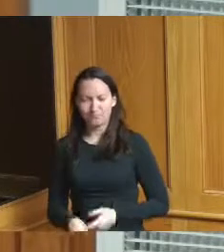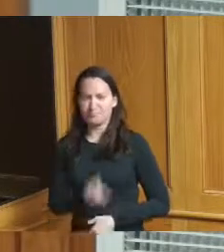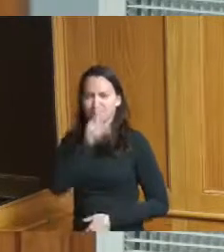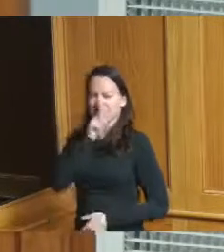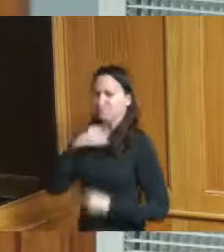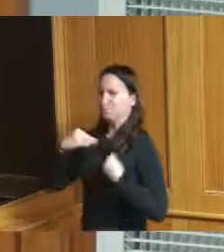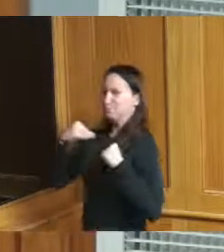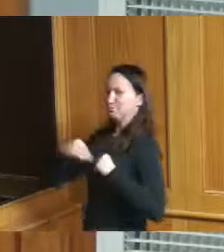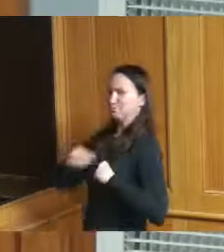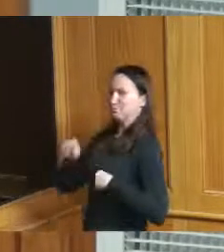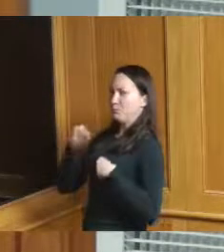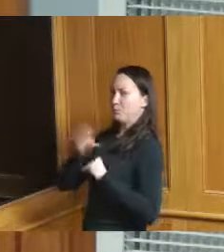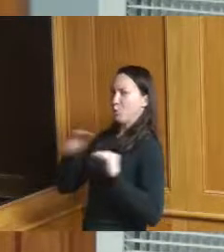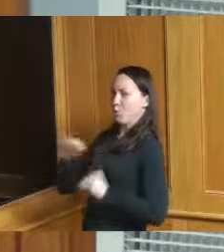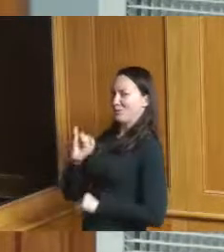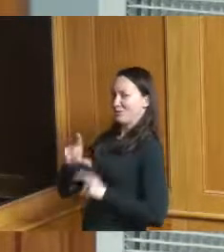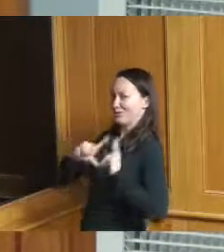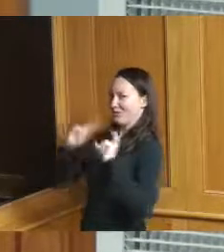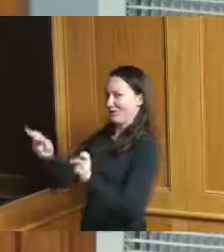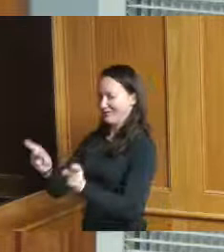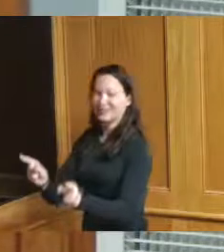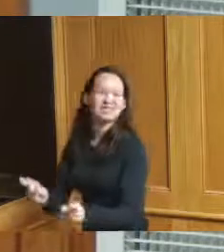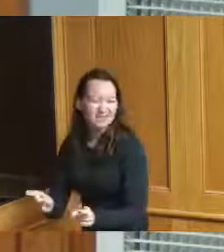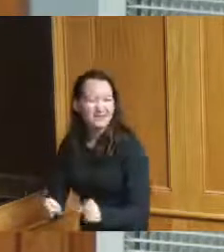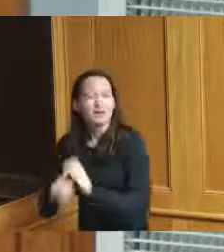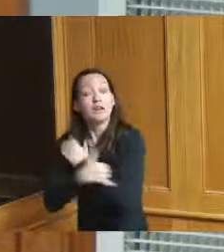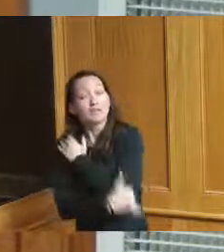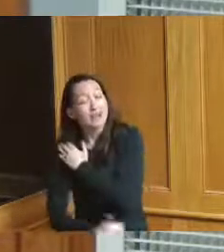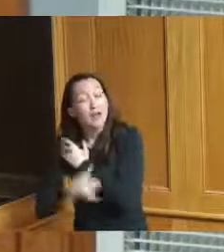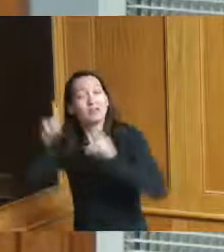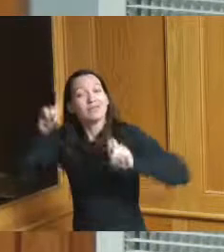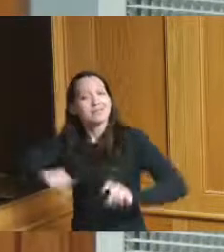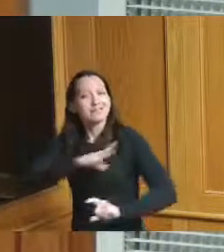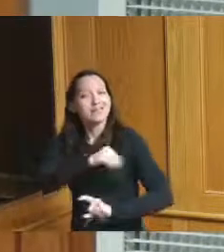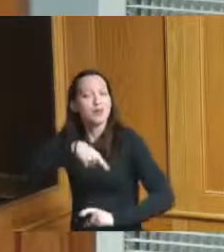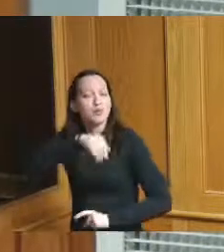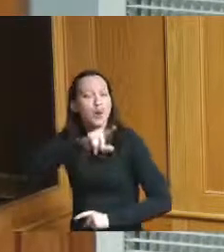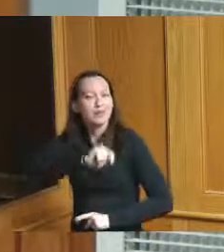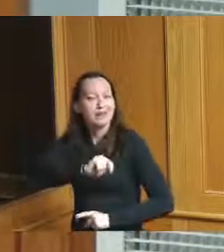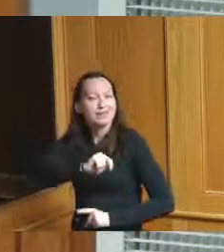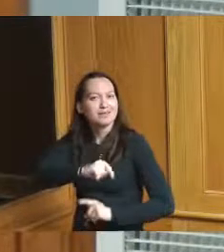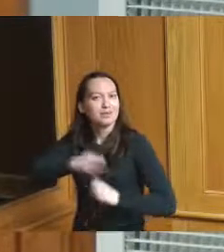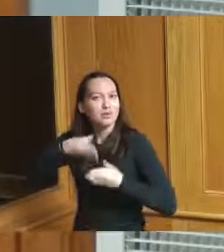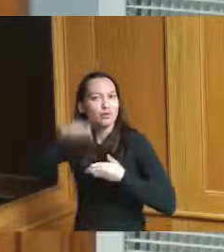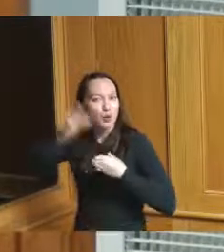offer you no cost testing the county's test and protect program that went away at the end of 2021